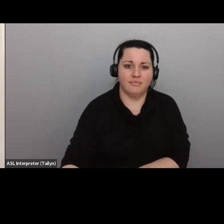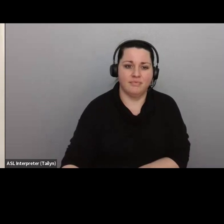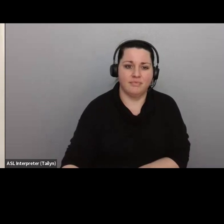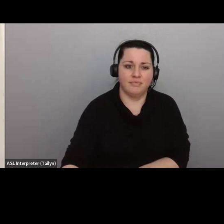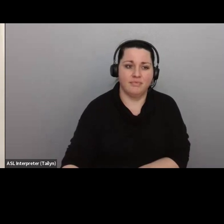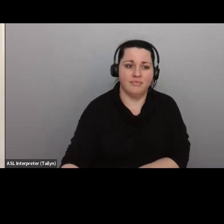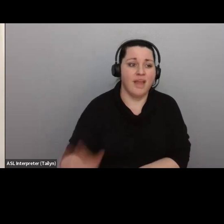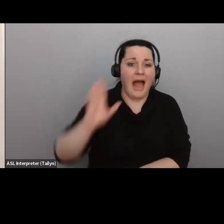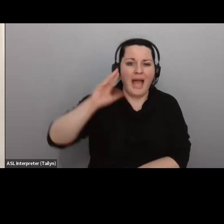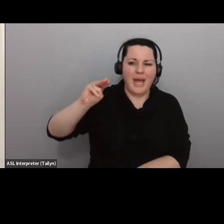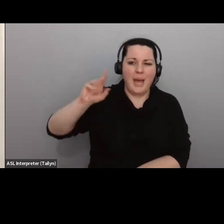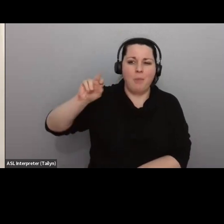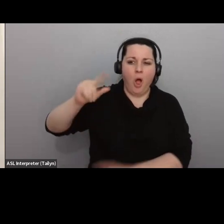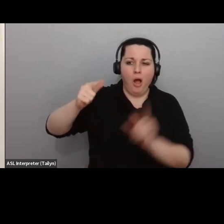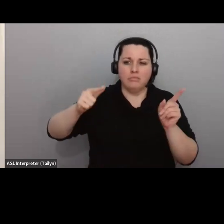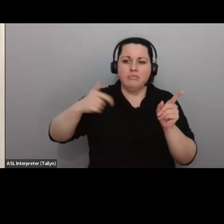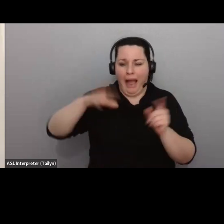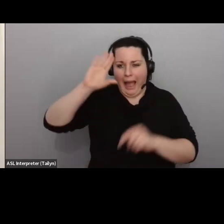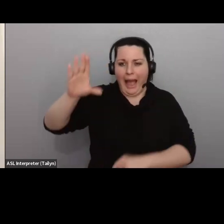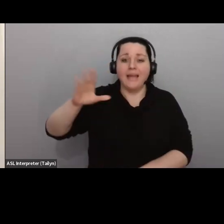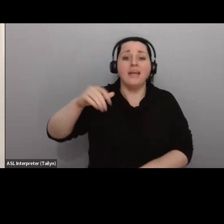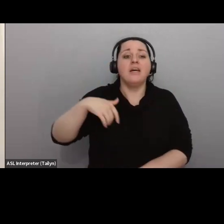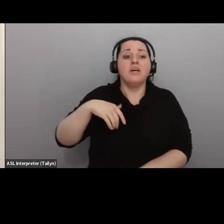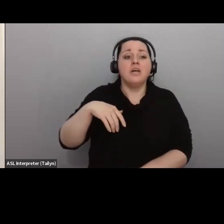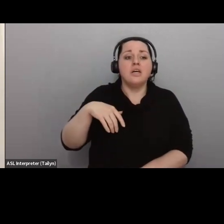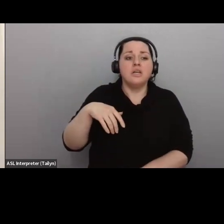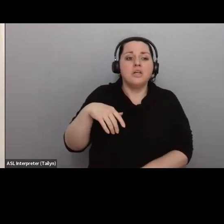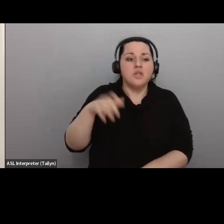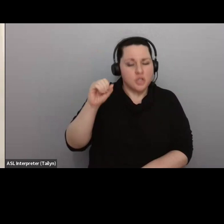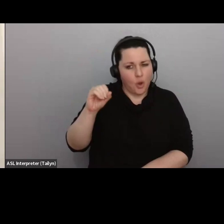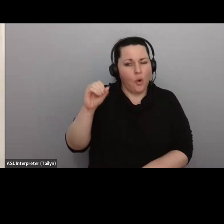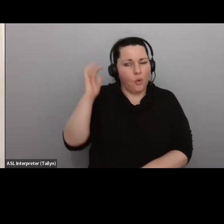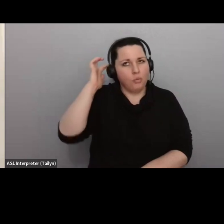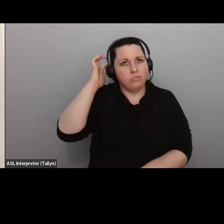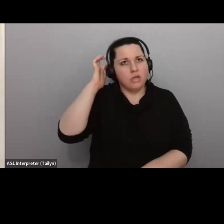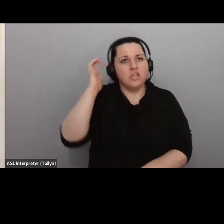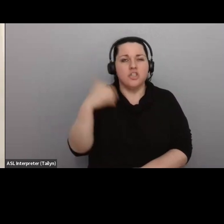mlong: Hi, thank you. mlong: Chaining off of that question